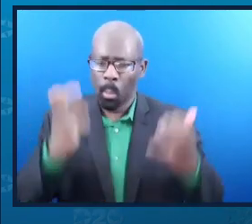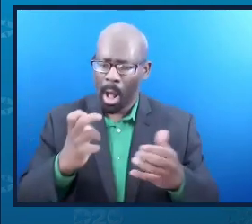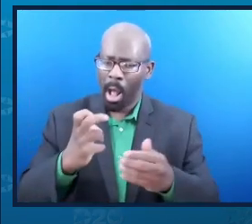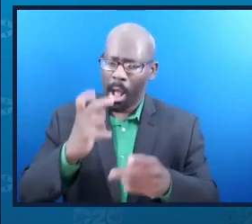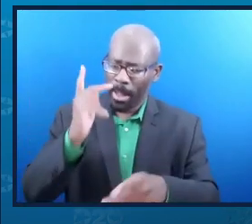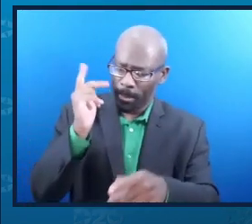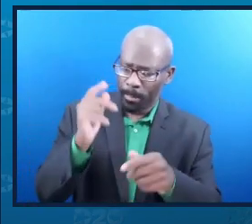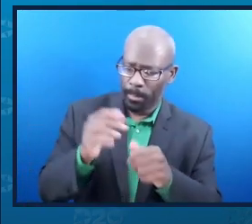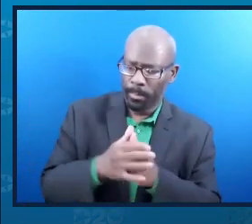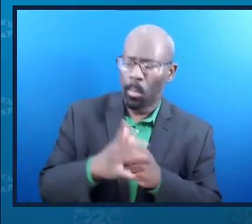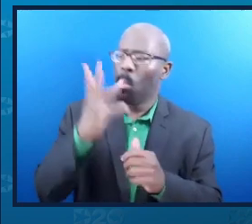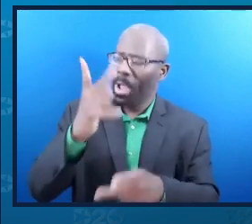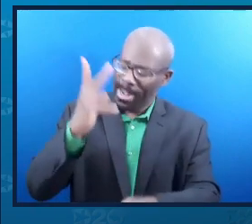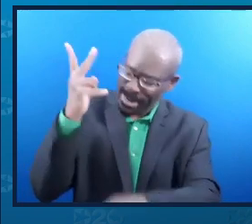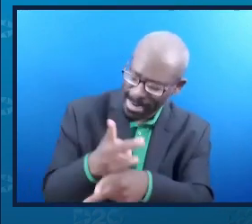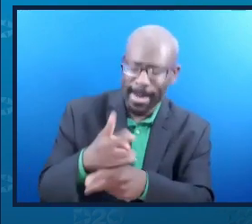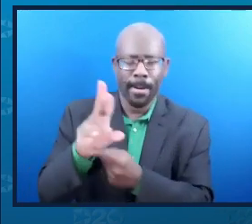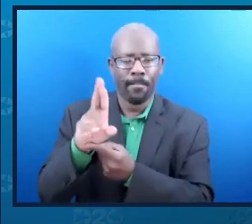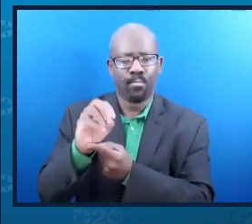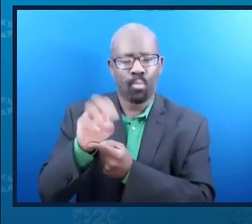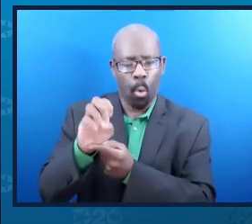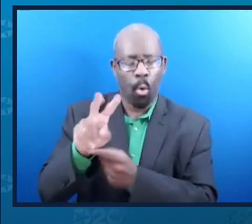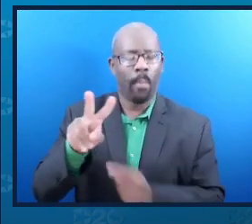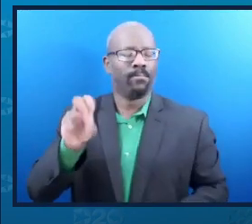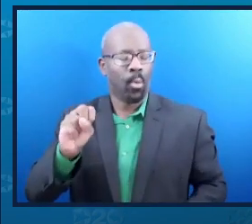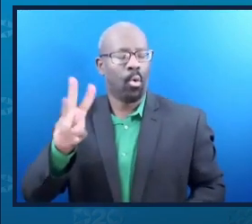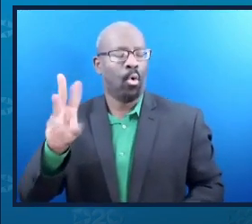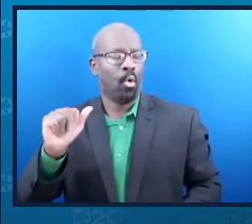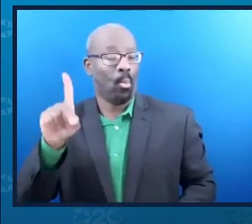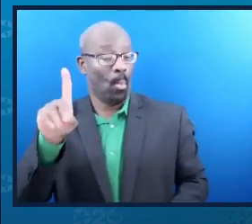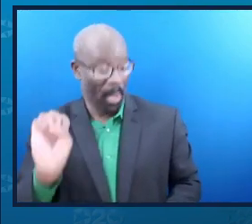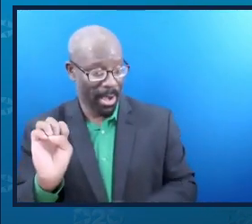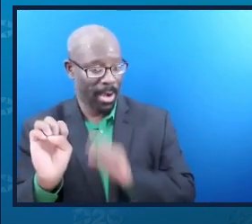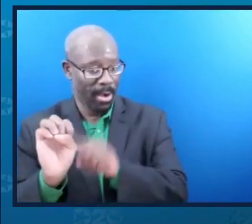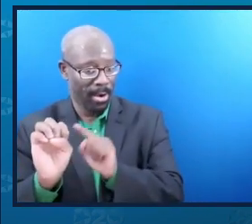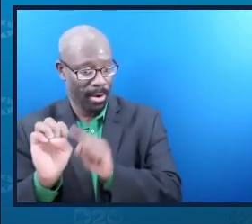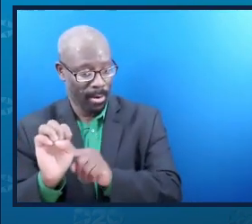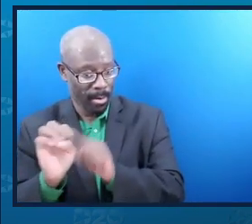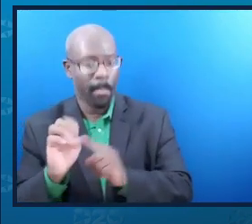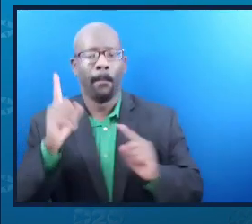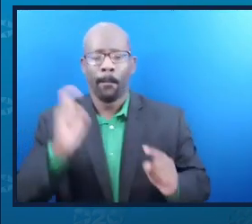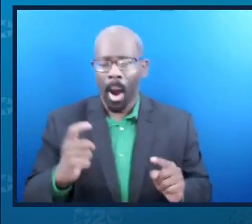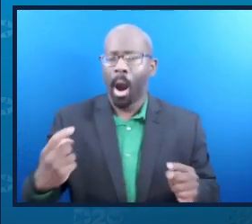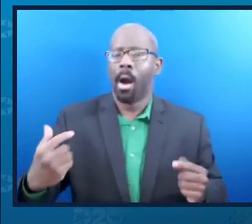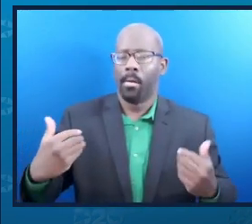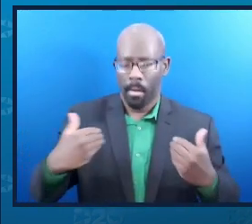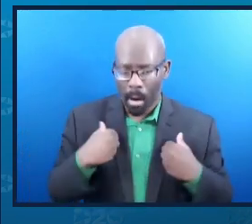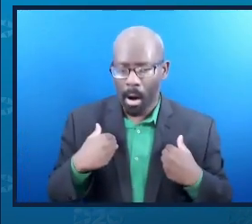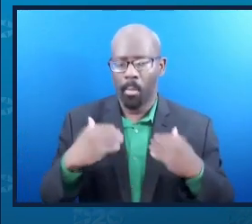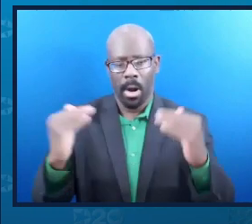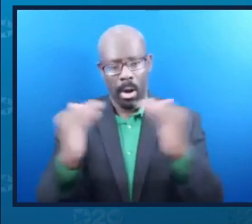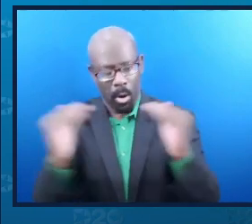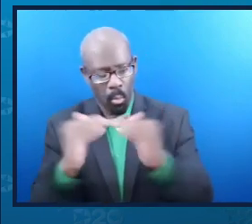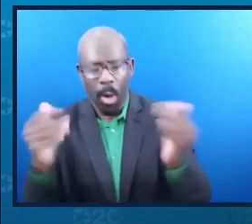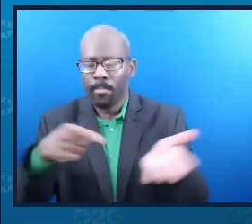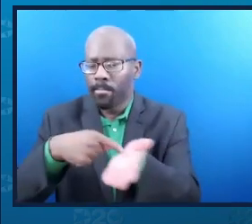SECURING AN HISTORIC GUARANTEE FOR CHILD CARE THAT IS SAFE AND AFFORDABLE; PRESERVING SOCIAL SECURITY AND PASSING EQUAL PAY FOR EQUAL WORK.